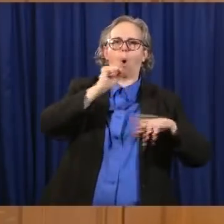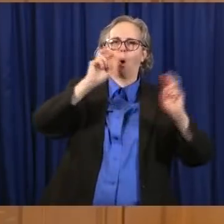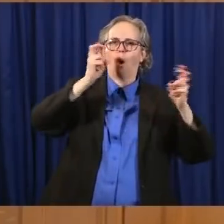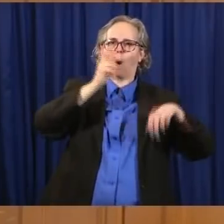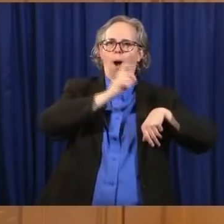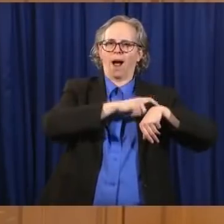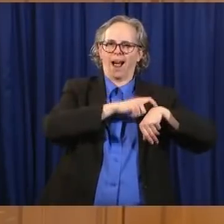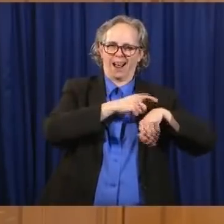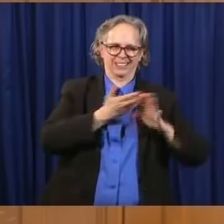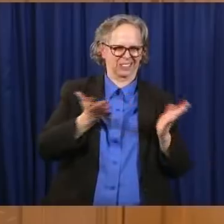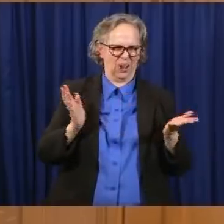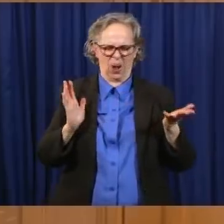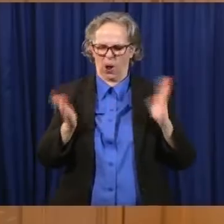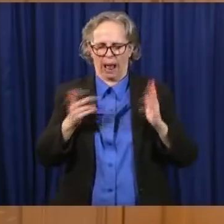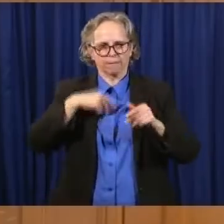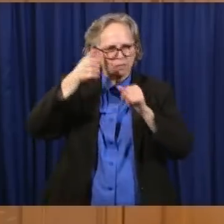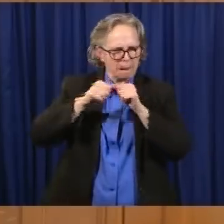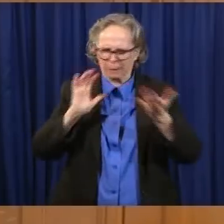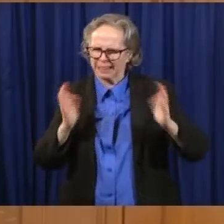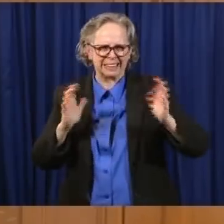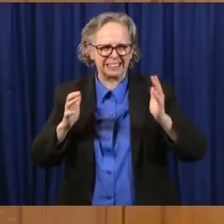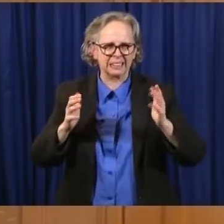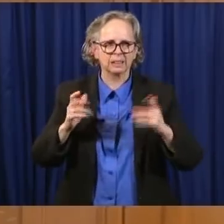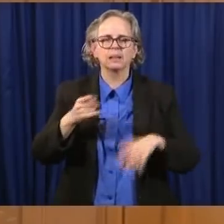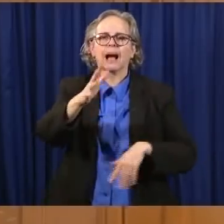OF IT IS TELLING US THINGS THAT